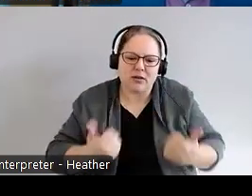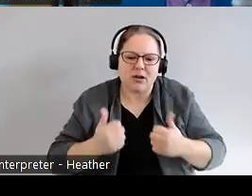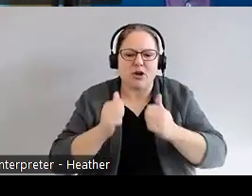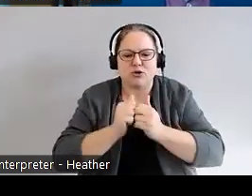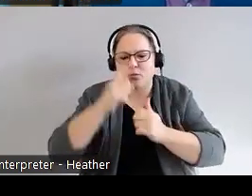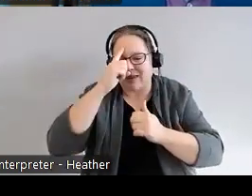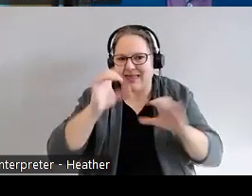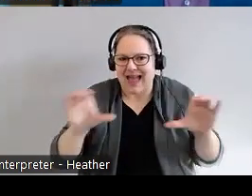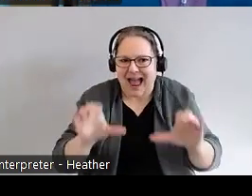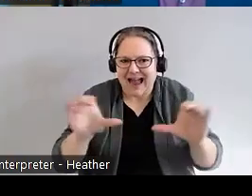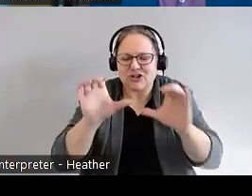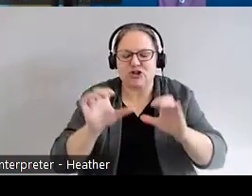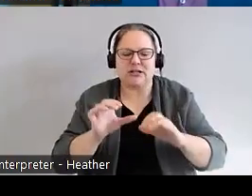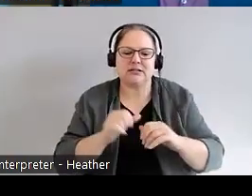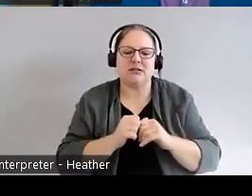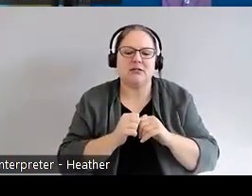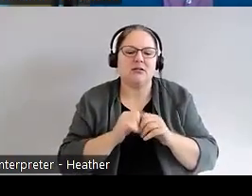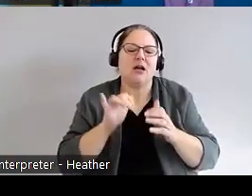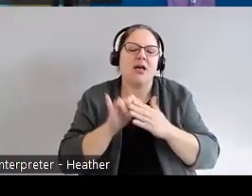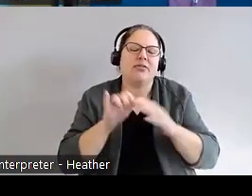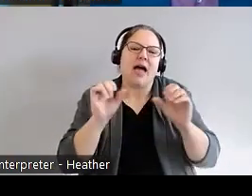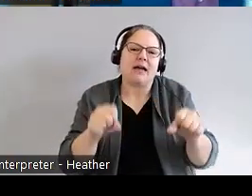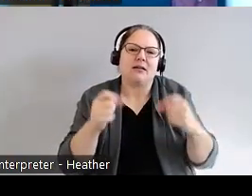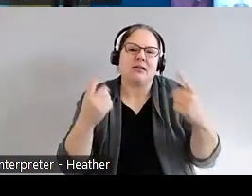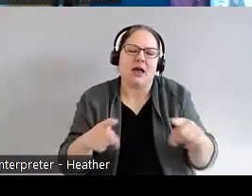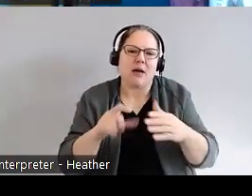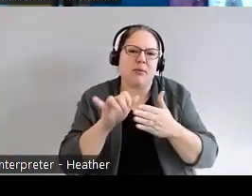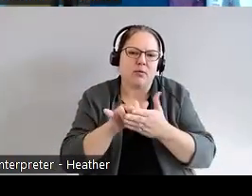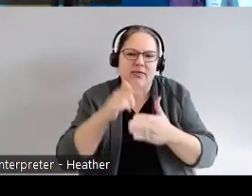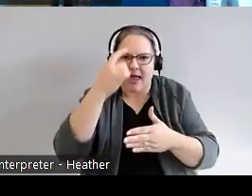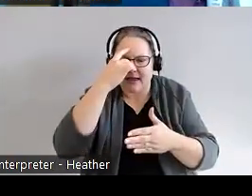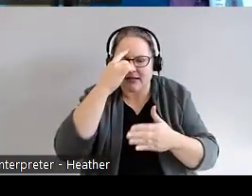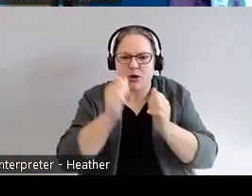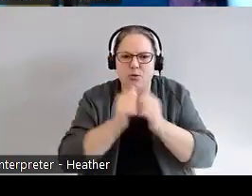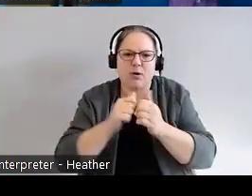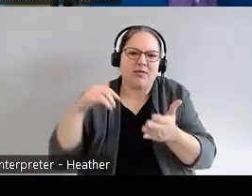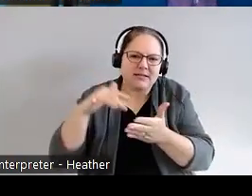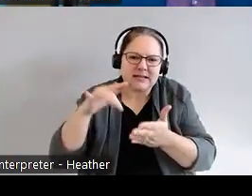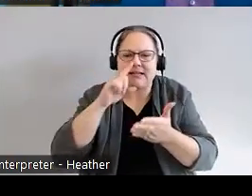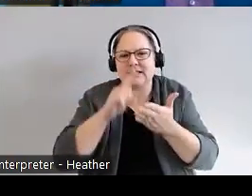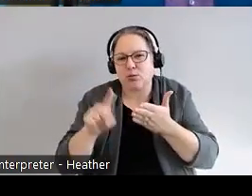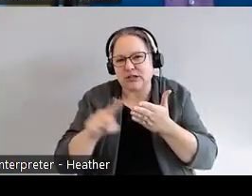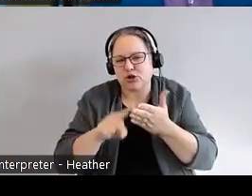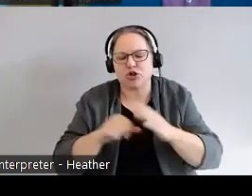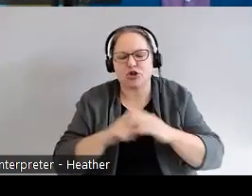and some of the associated constructs that I and my colleagues um study in research. The aggression